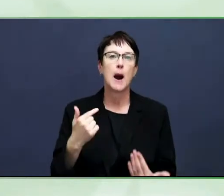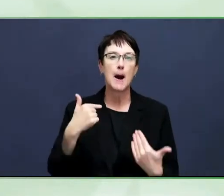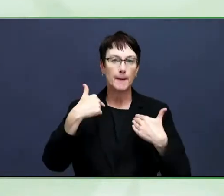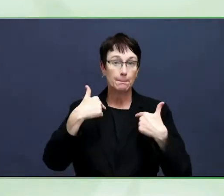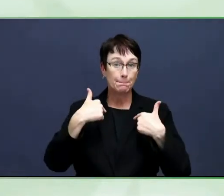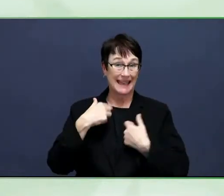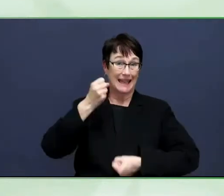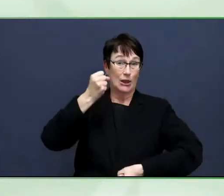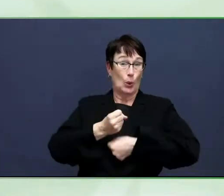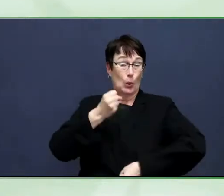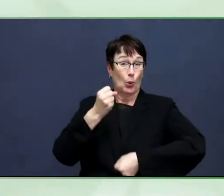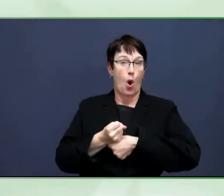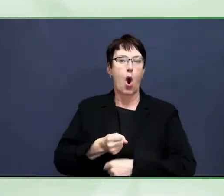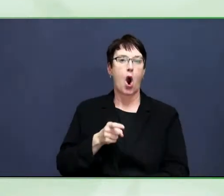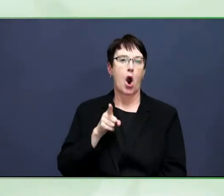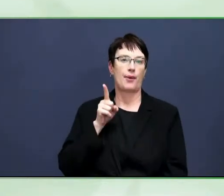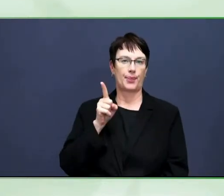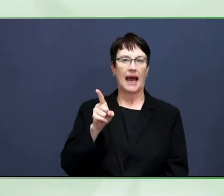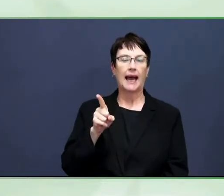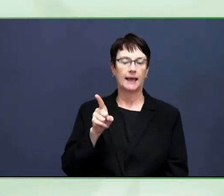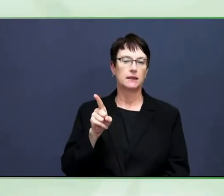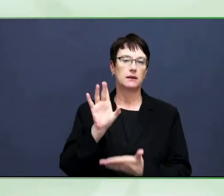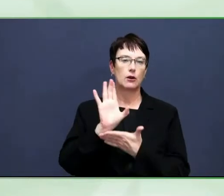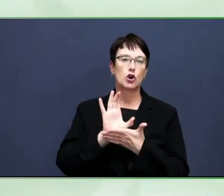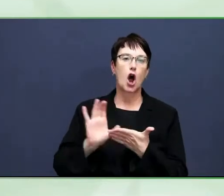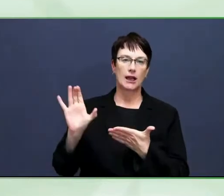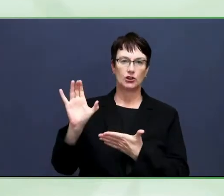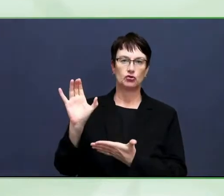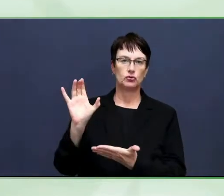We use design as a vehicle for that.